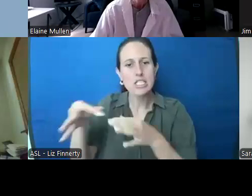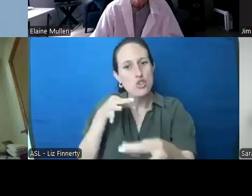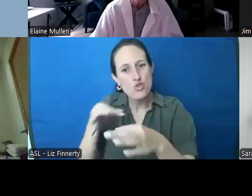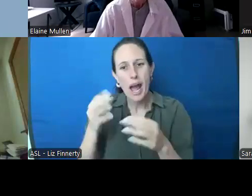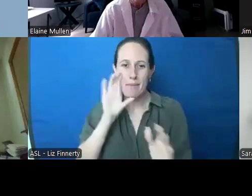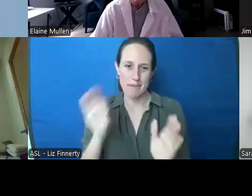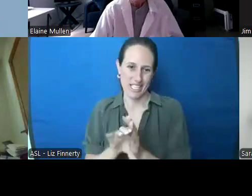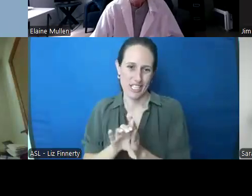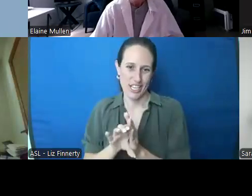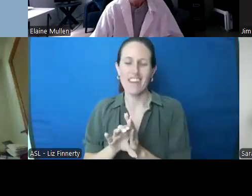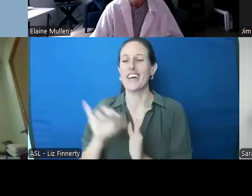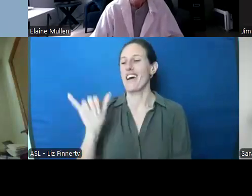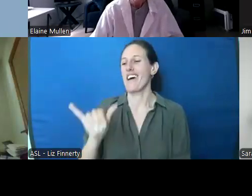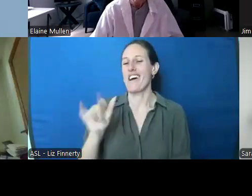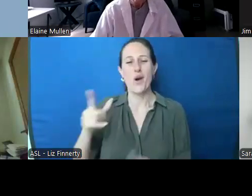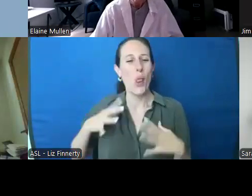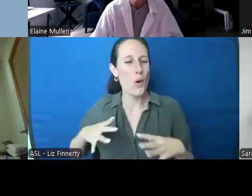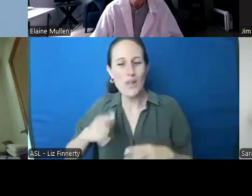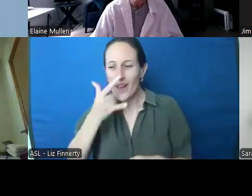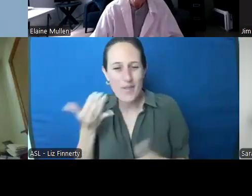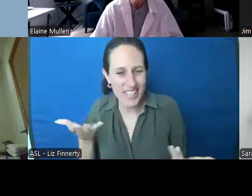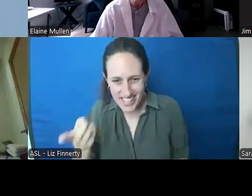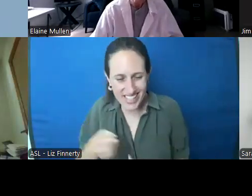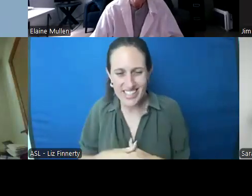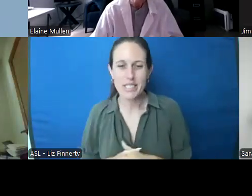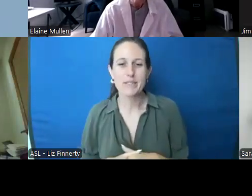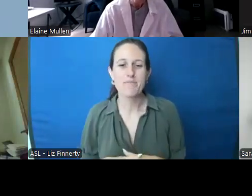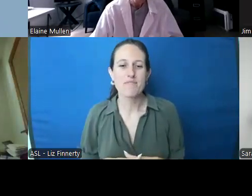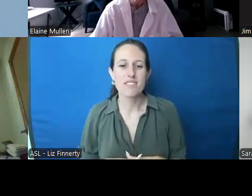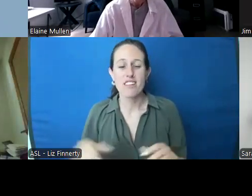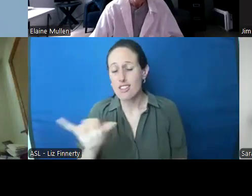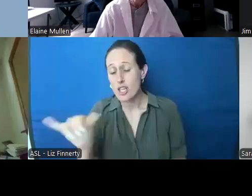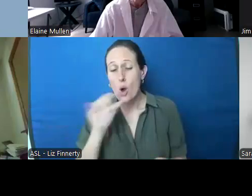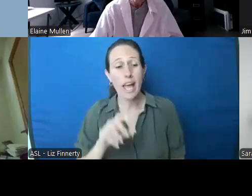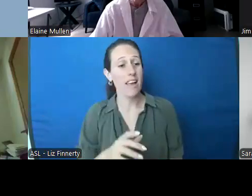now that they can wear and take pictures and videos and it will describe things. I also just